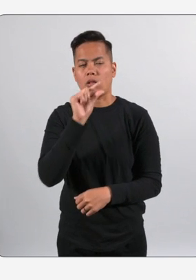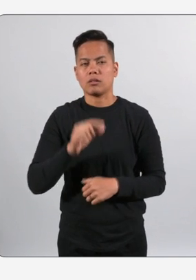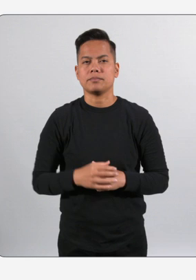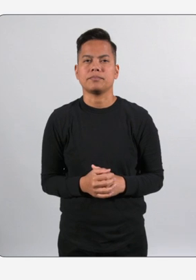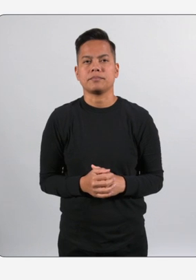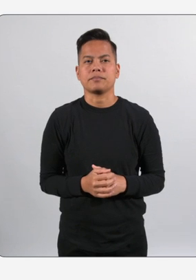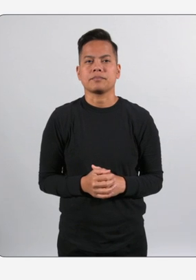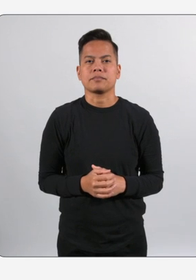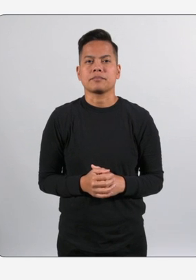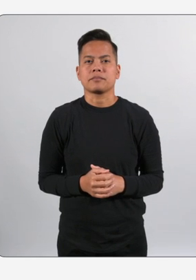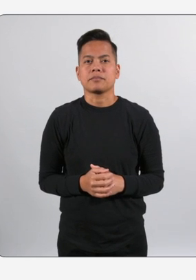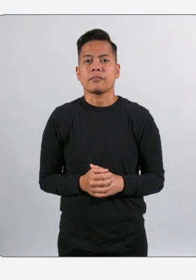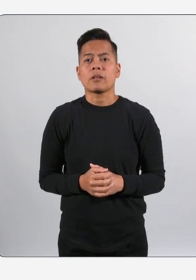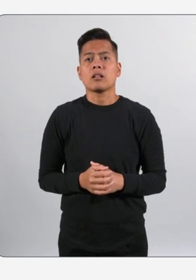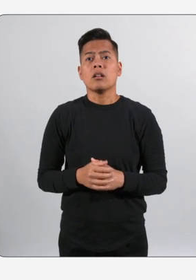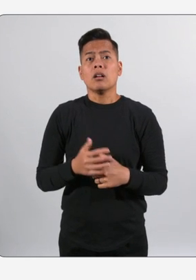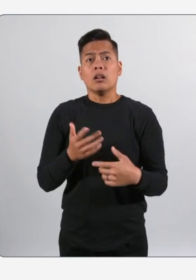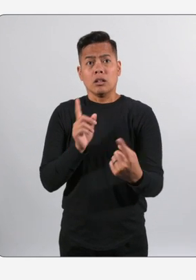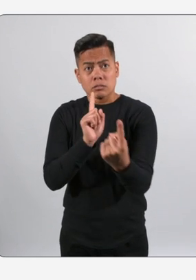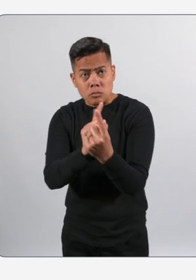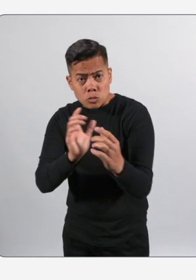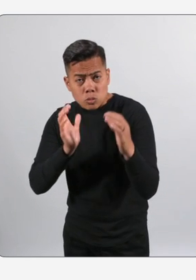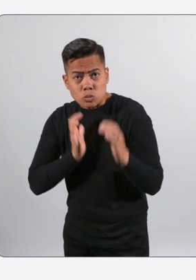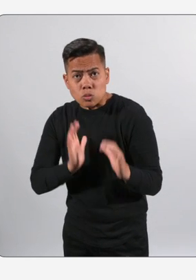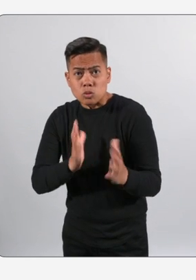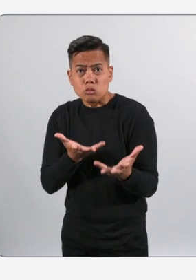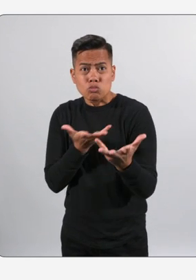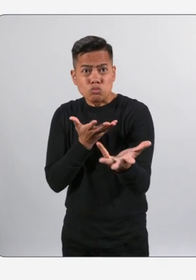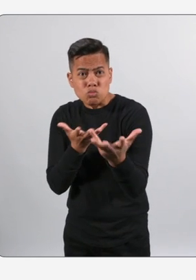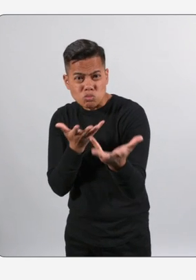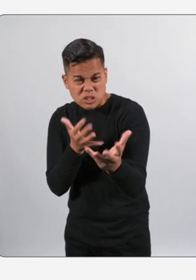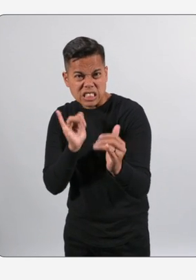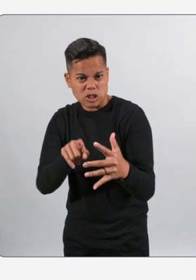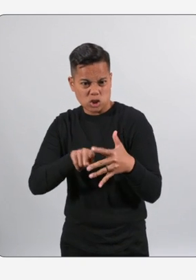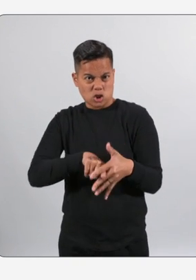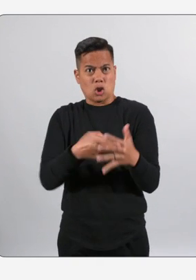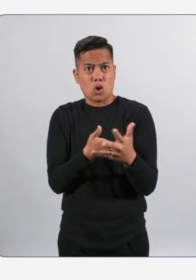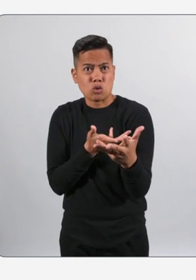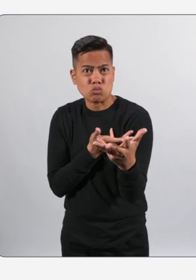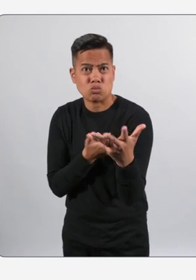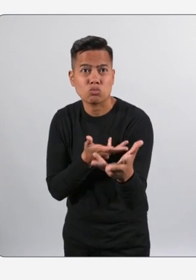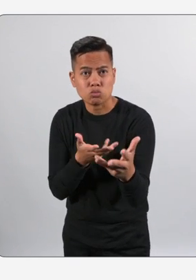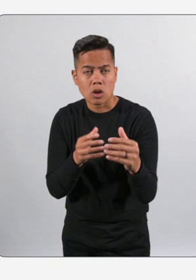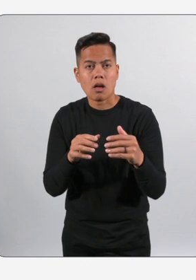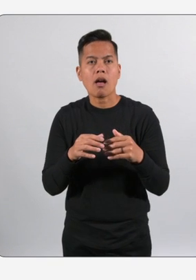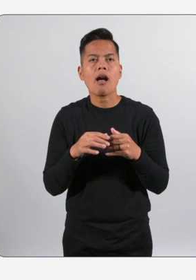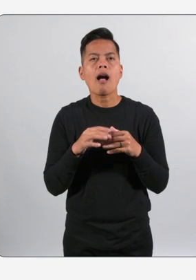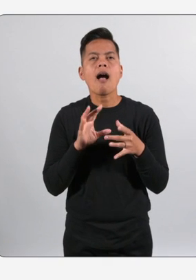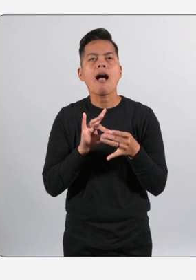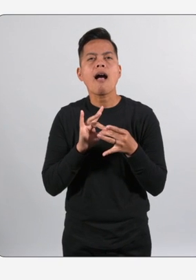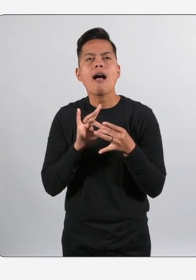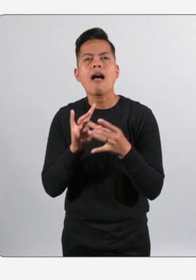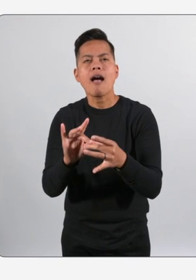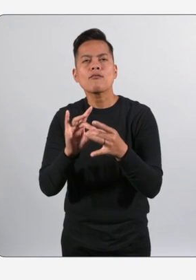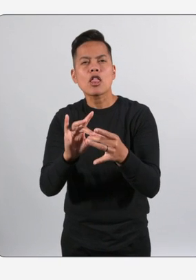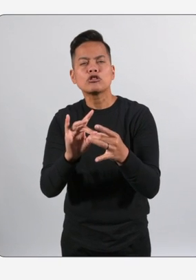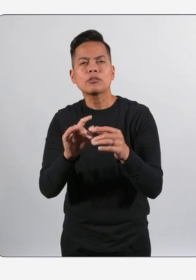Meeting consumers where they are is the starting point to building lasting customer relationships, but data and